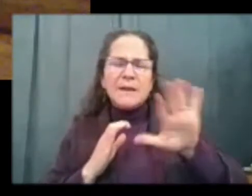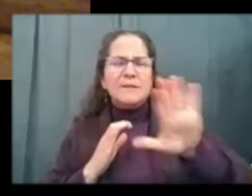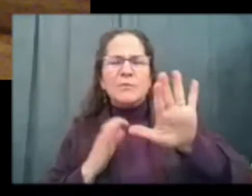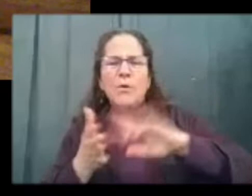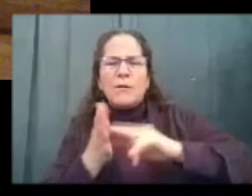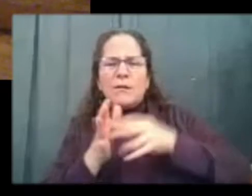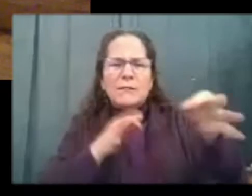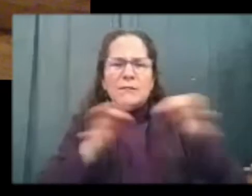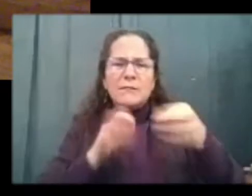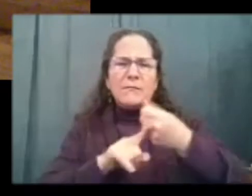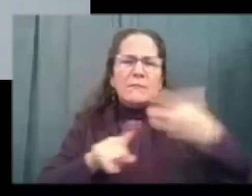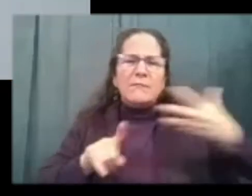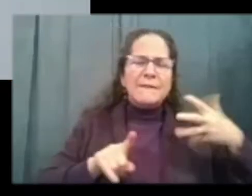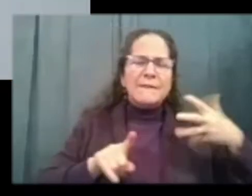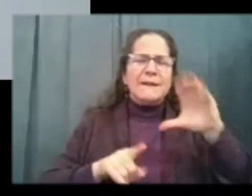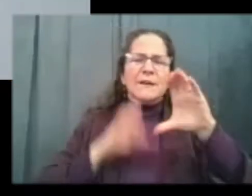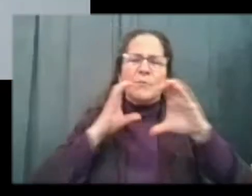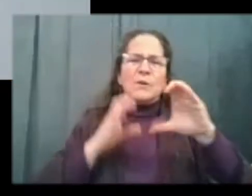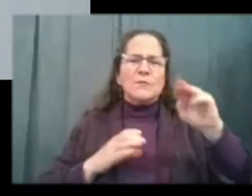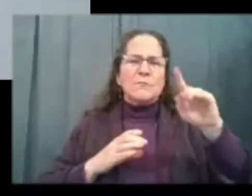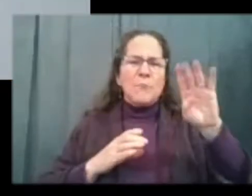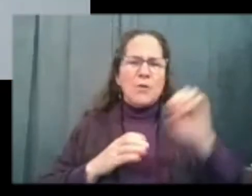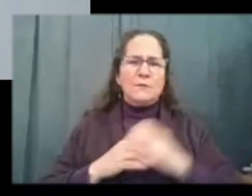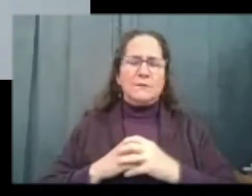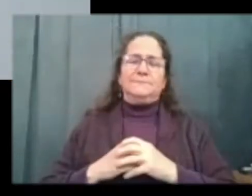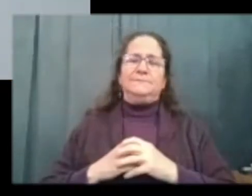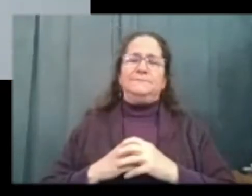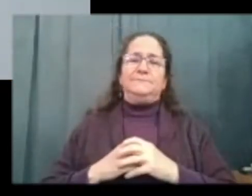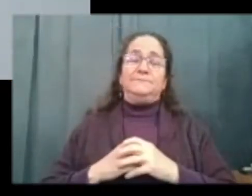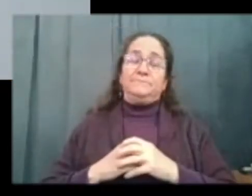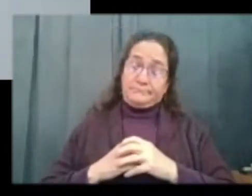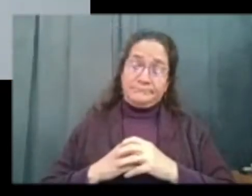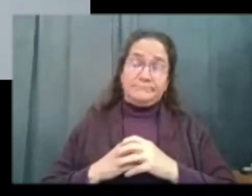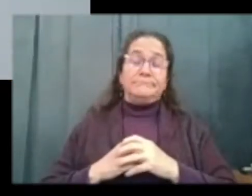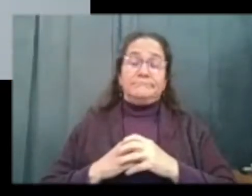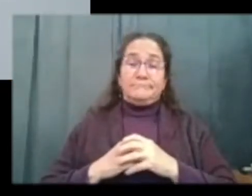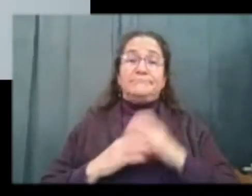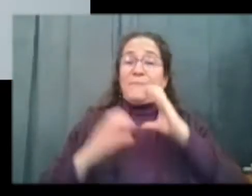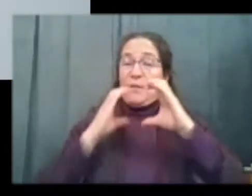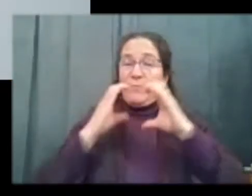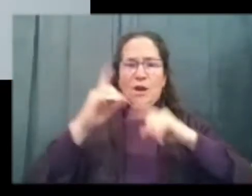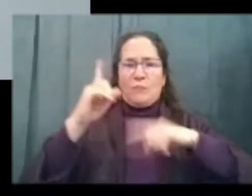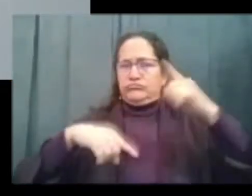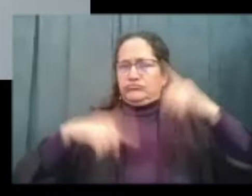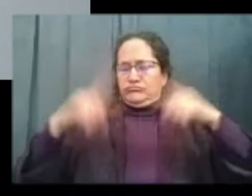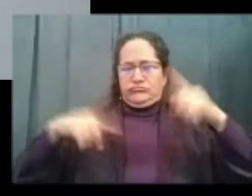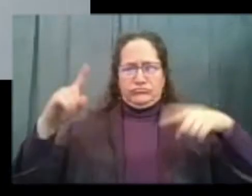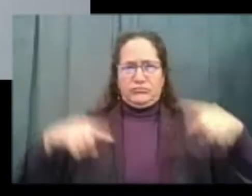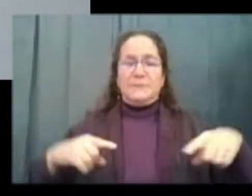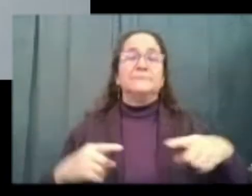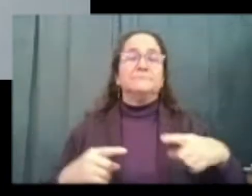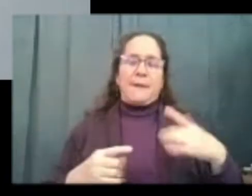Communication comes in a wide variety of manners. Many of us think of spoken English right away